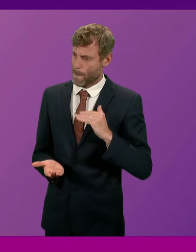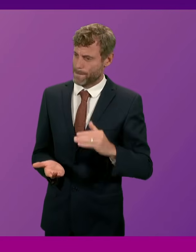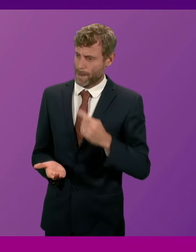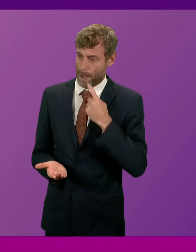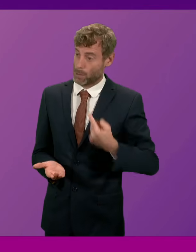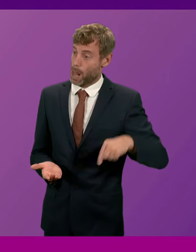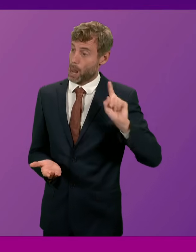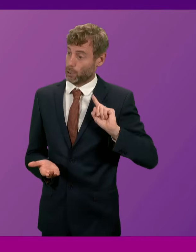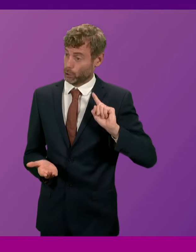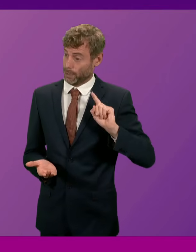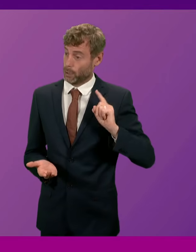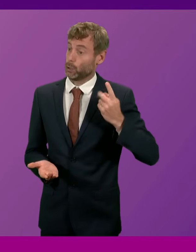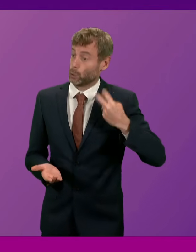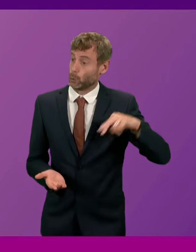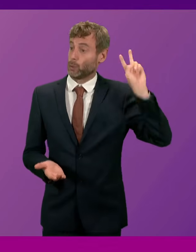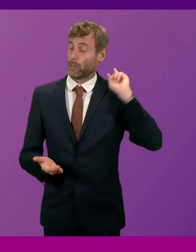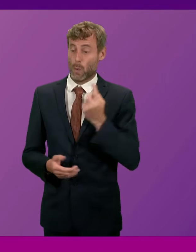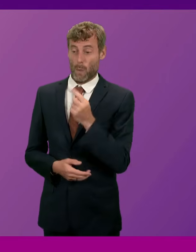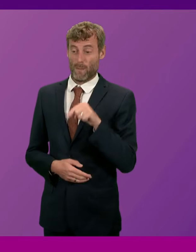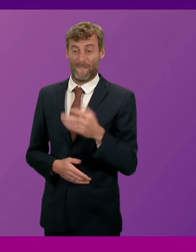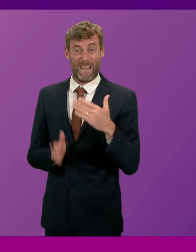the figure was £1.5 million. In fact, over the past five years,